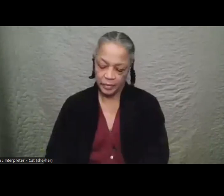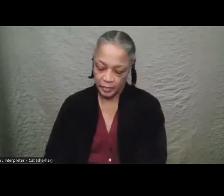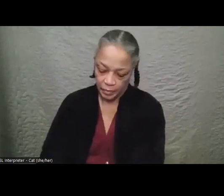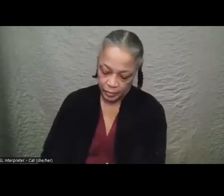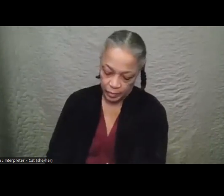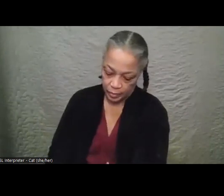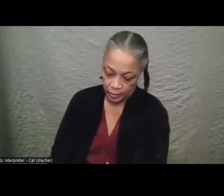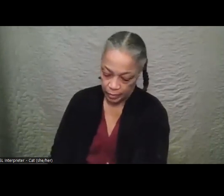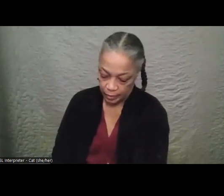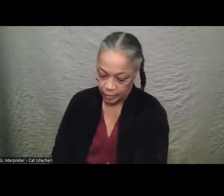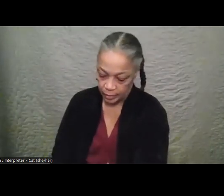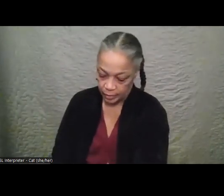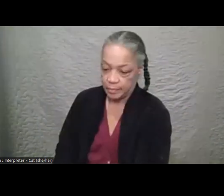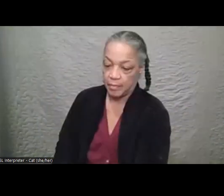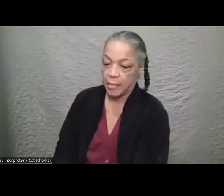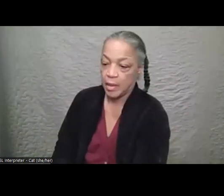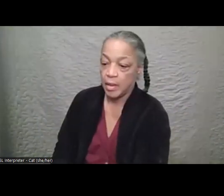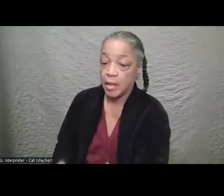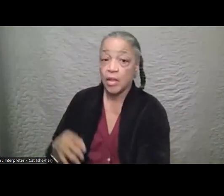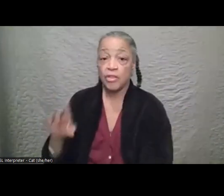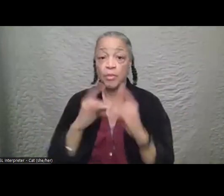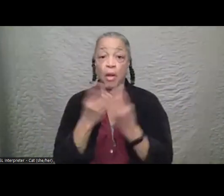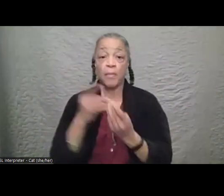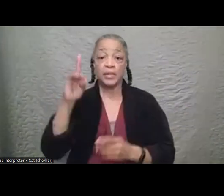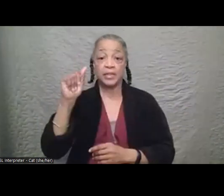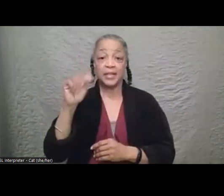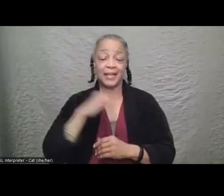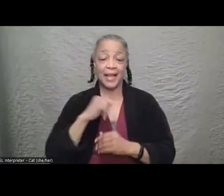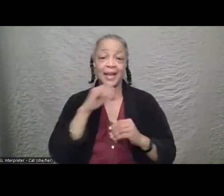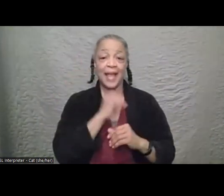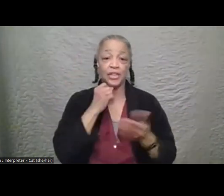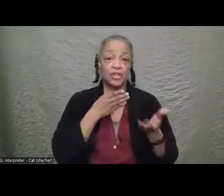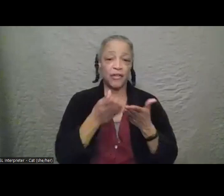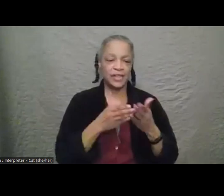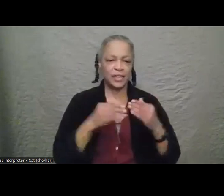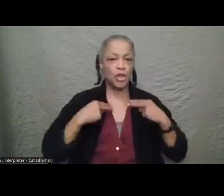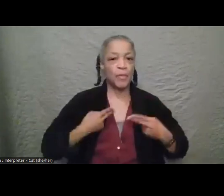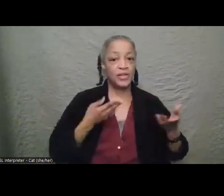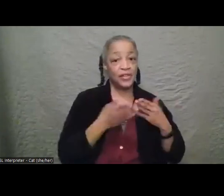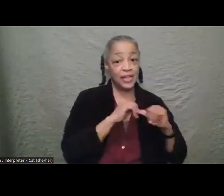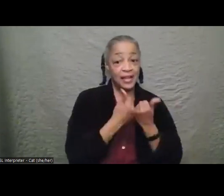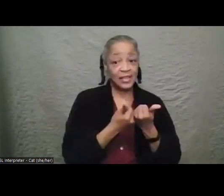and aging services , really the human services agency, recently put out a fabulous aging